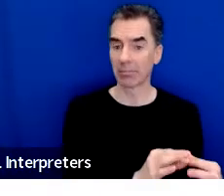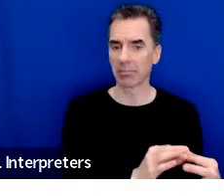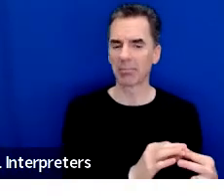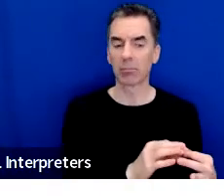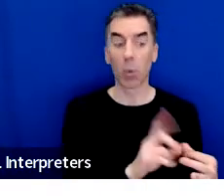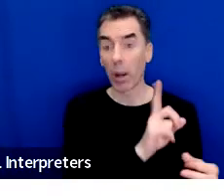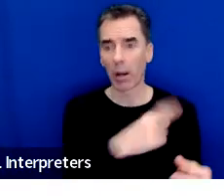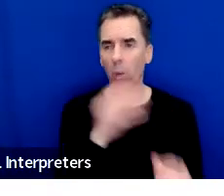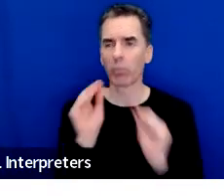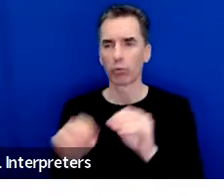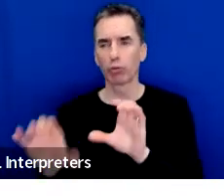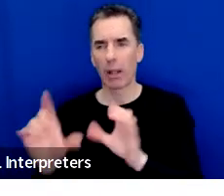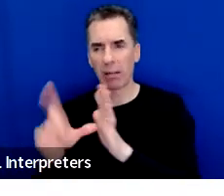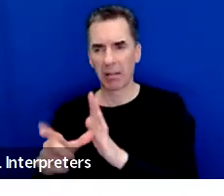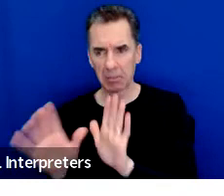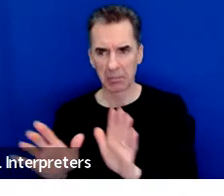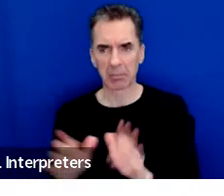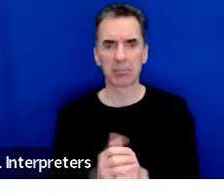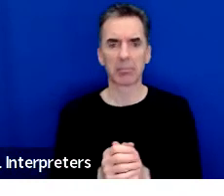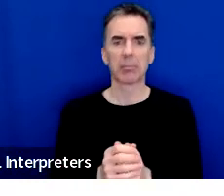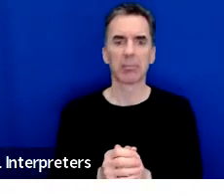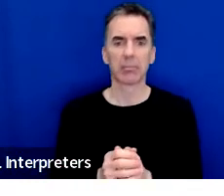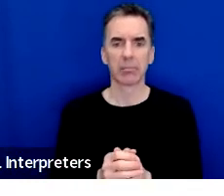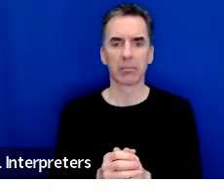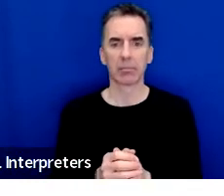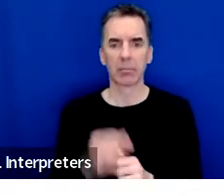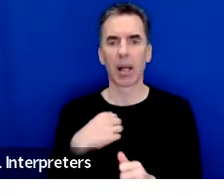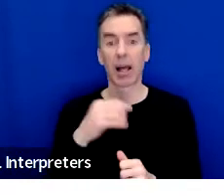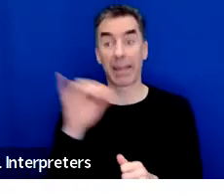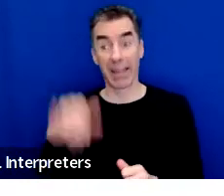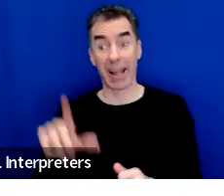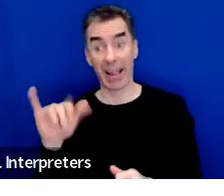But I'll I'll add this to this link to the slides so that you get everything together.